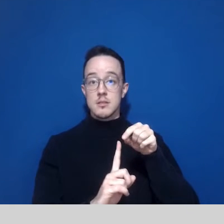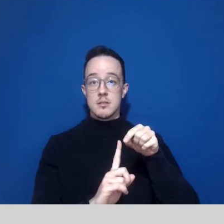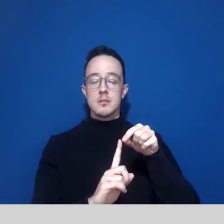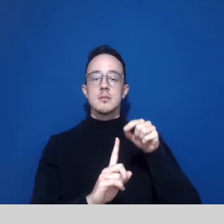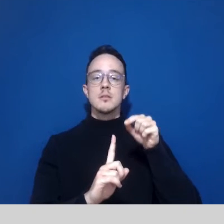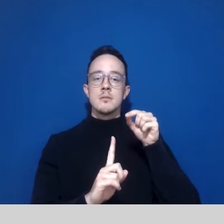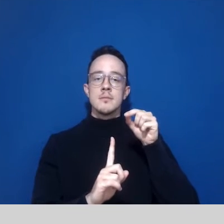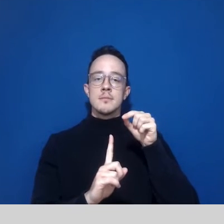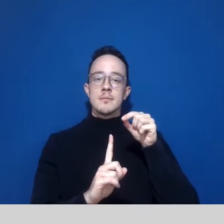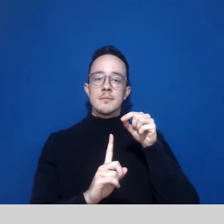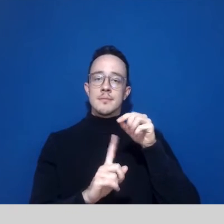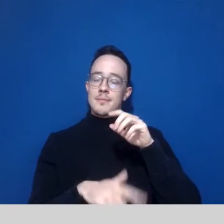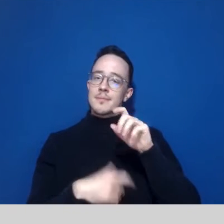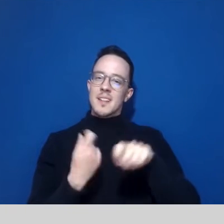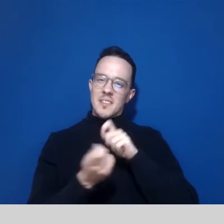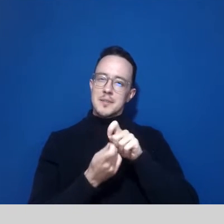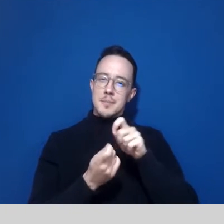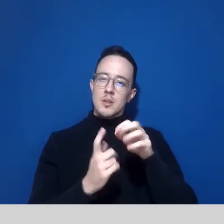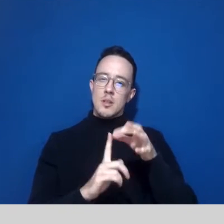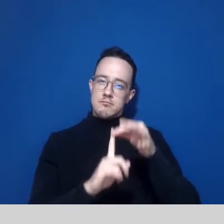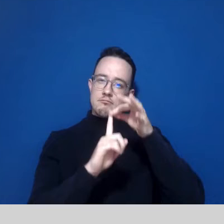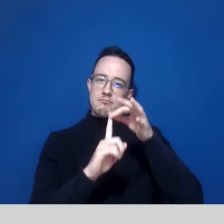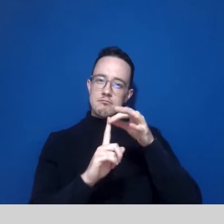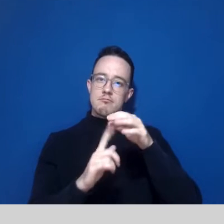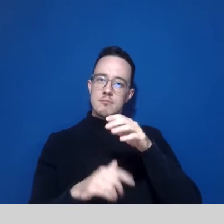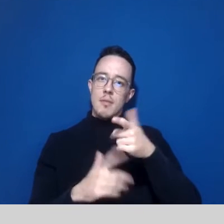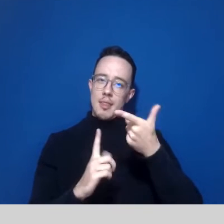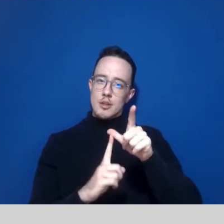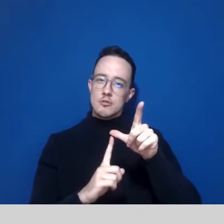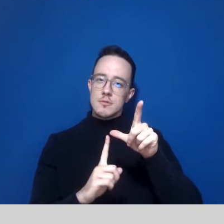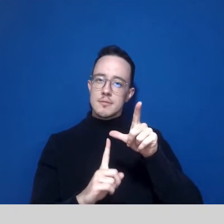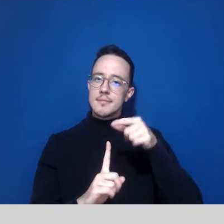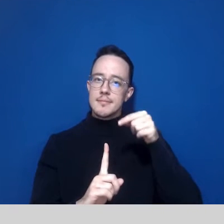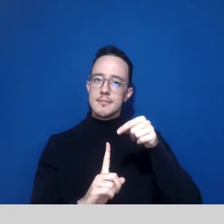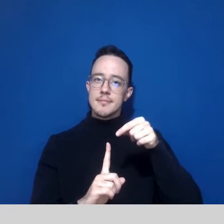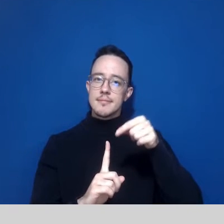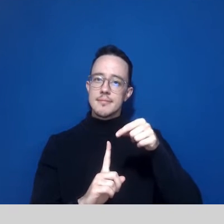It, that CS is a special standalone character,